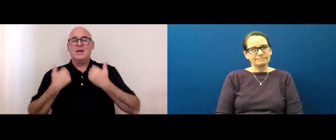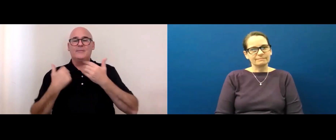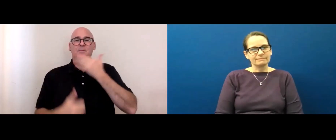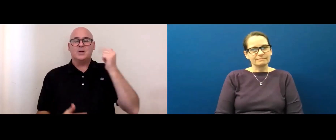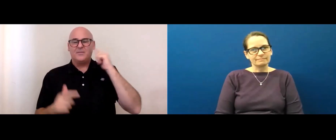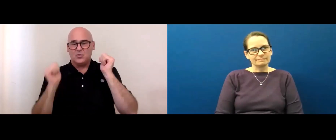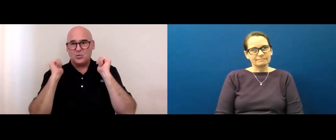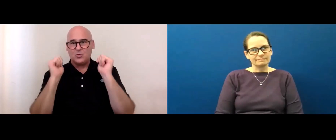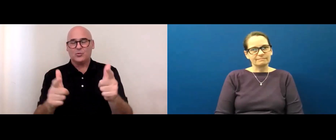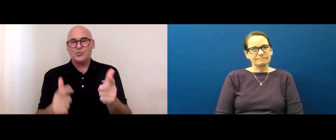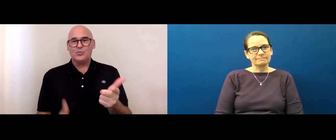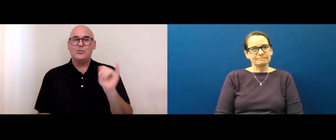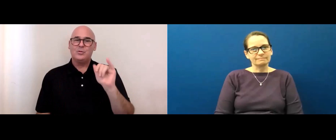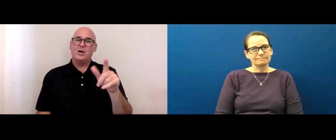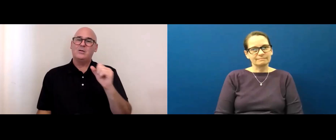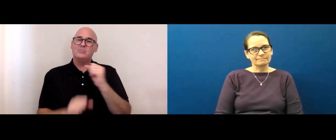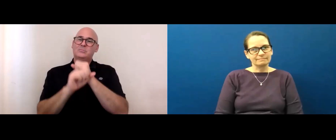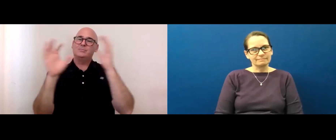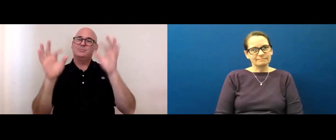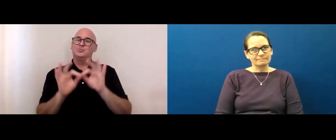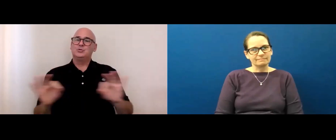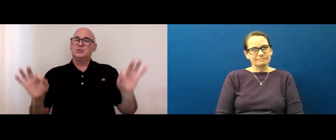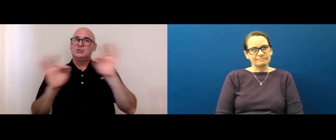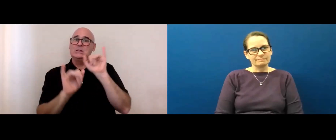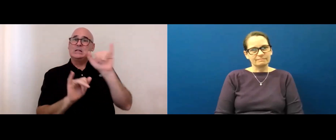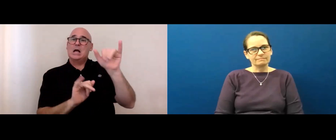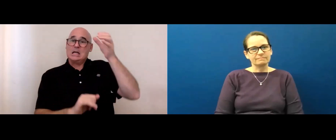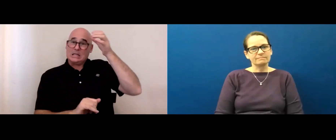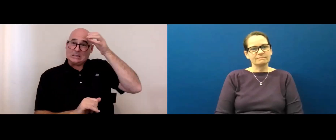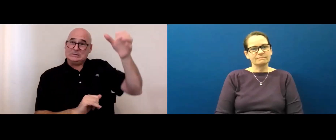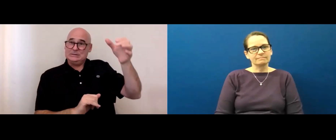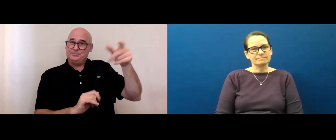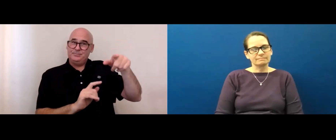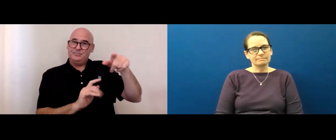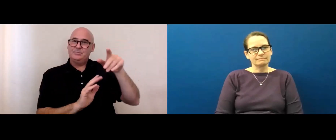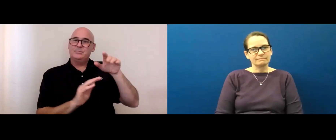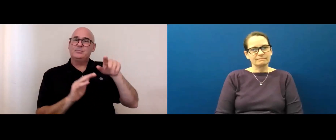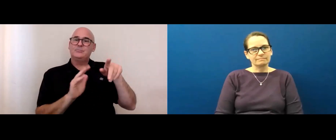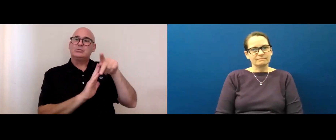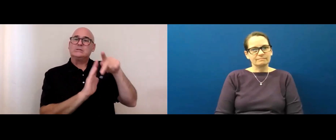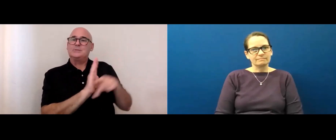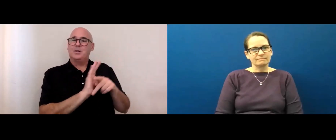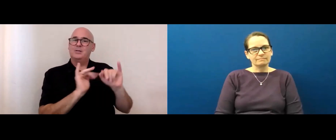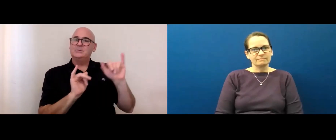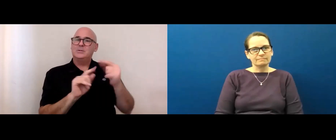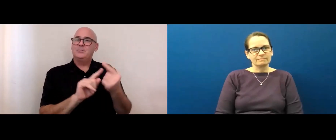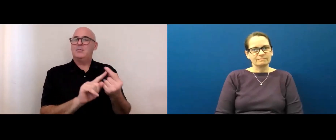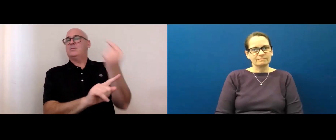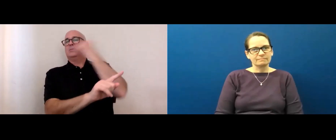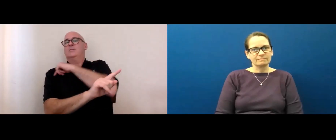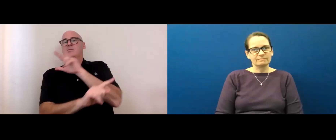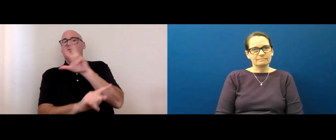as allies so that life is better for all that's really my vision you know if we go